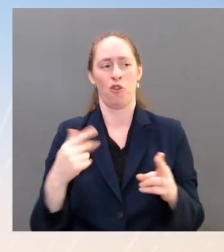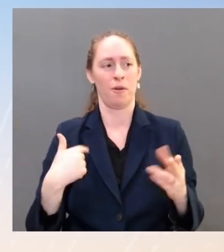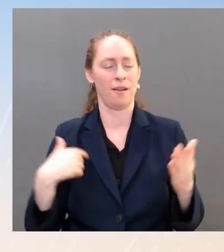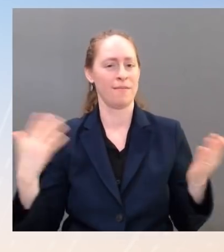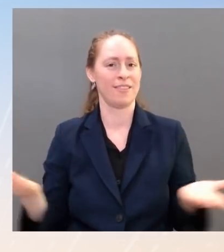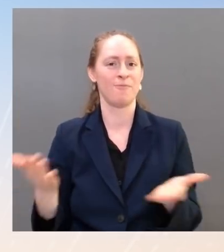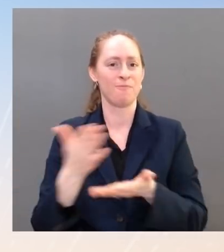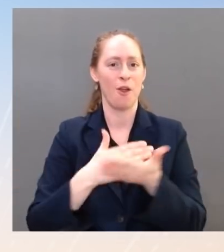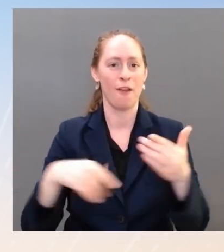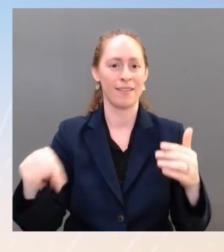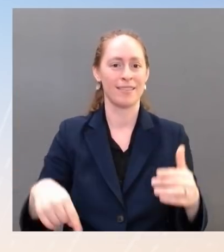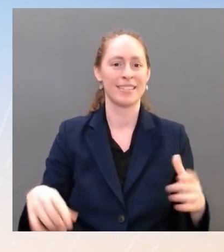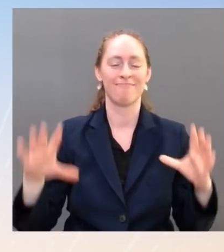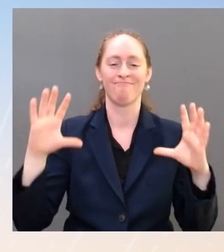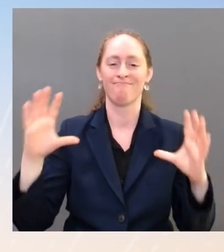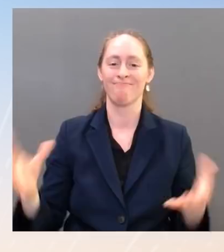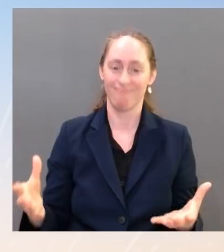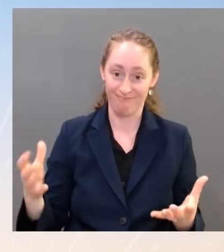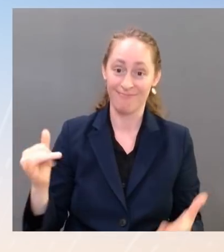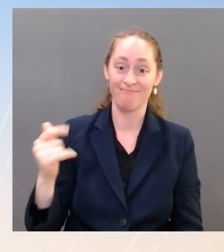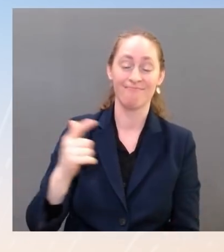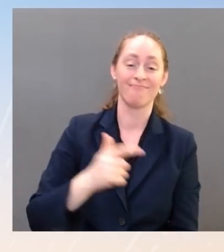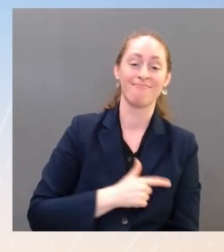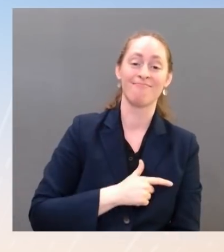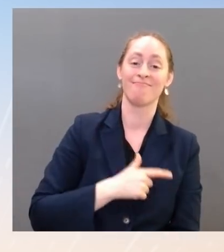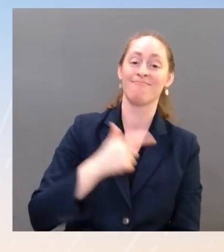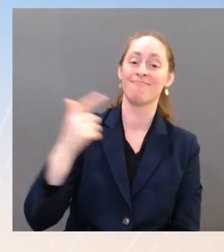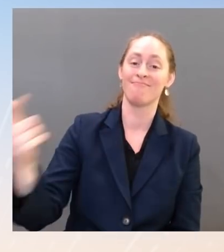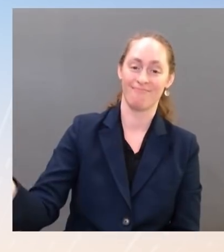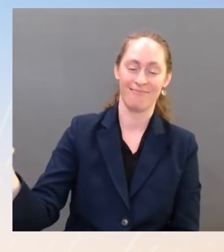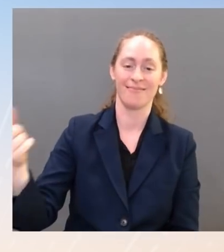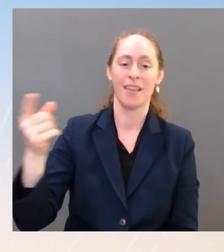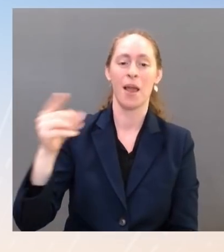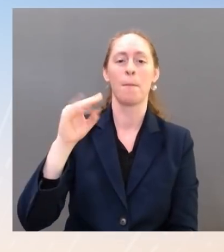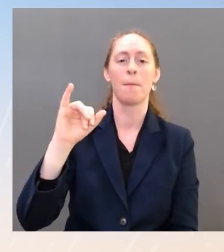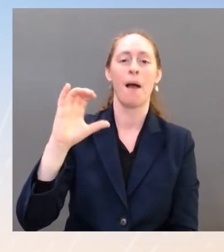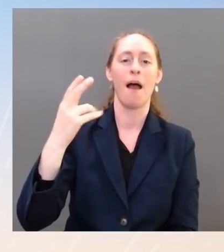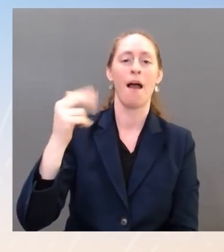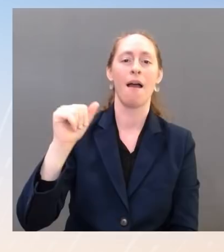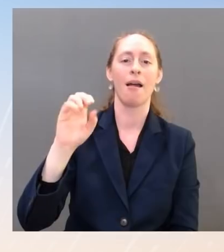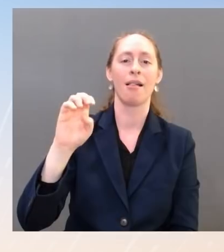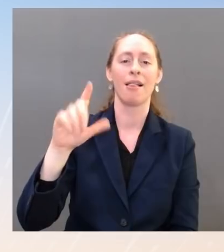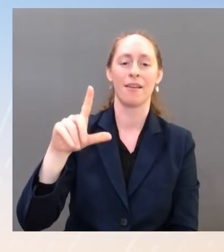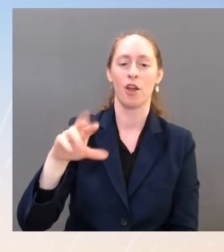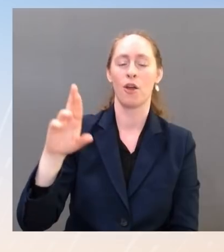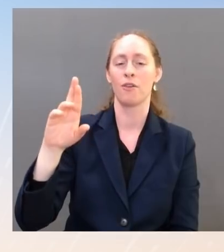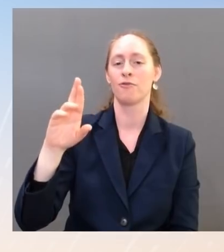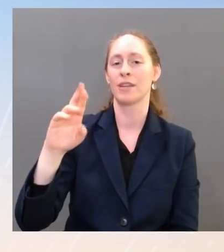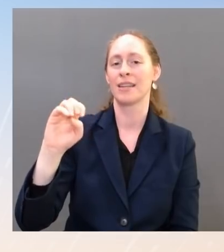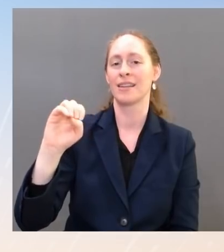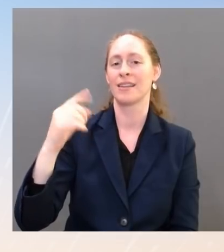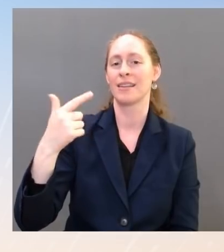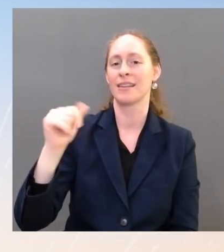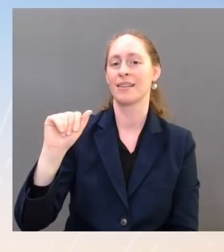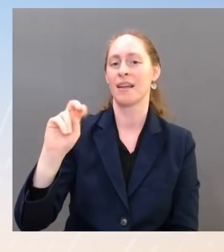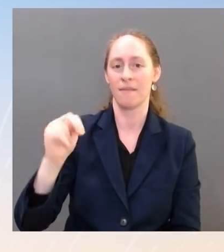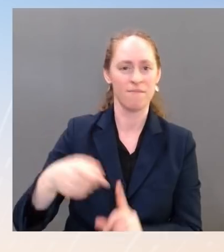administrator of the EPA, turn it over to him. Administrator Regan: Thank you. Thank you. Secretary Granholm, I am incredibly proud of the progress